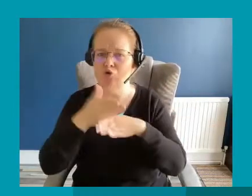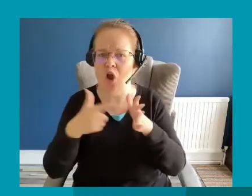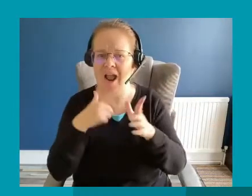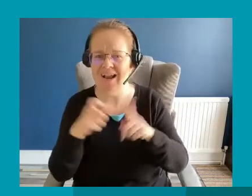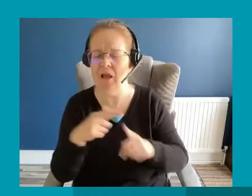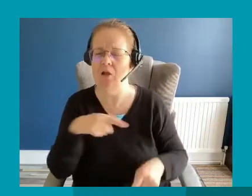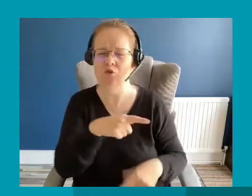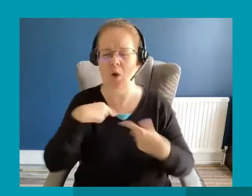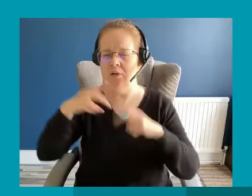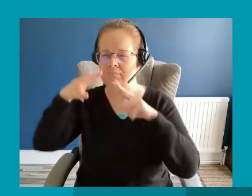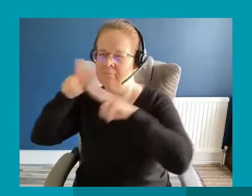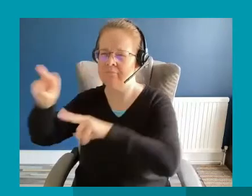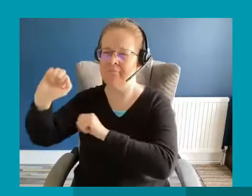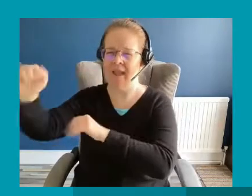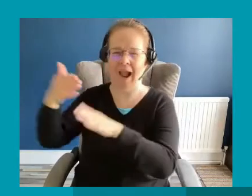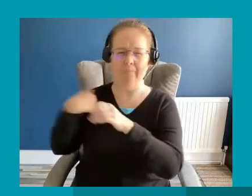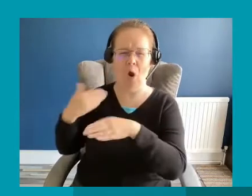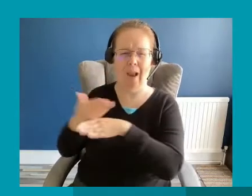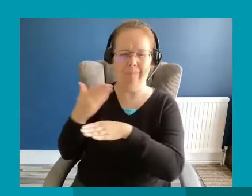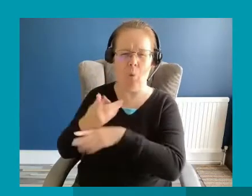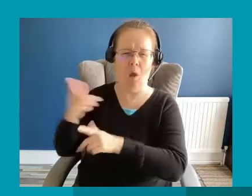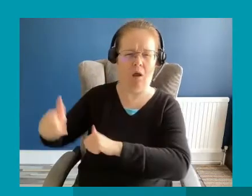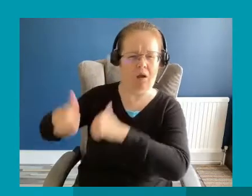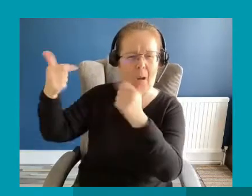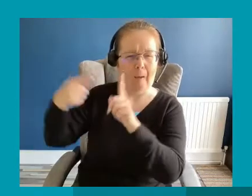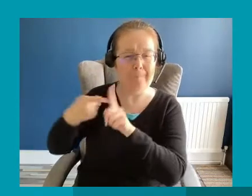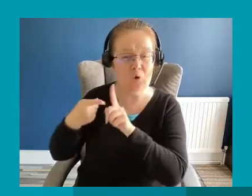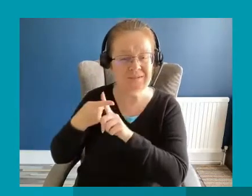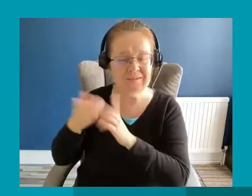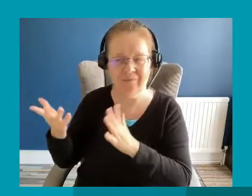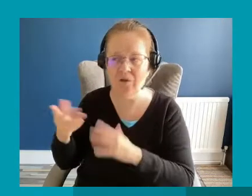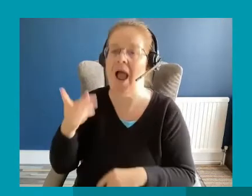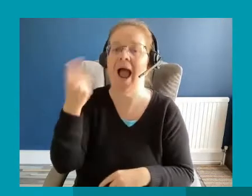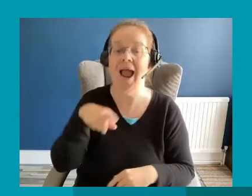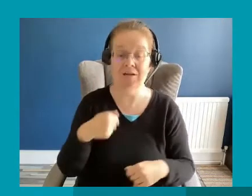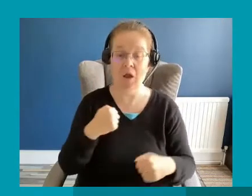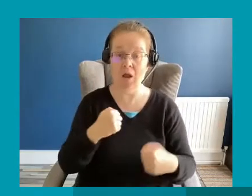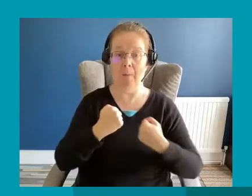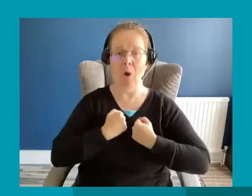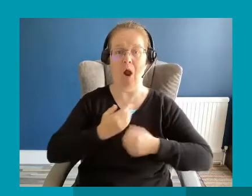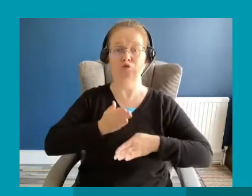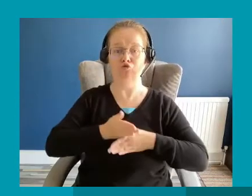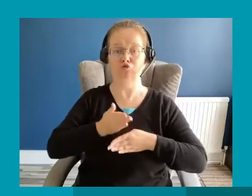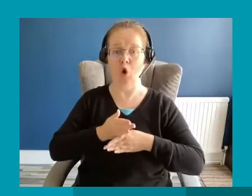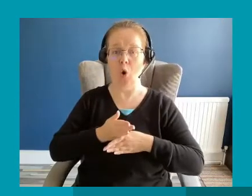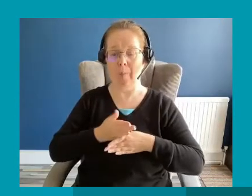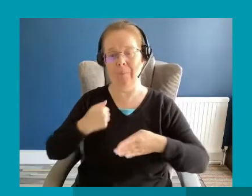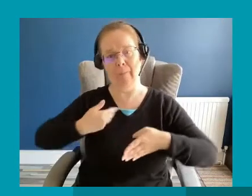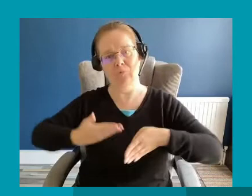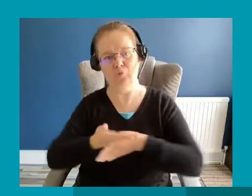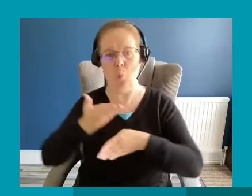Also, you want to look at the individual job and what was the expectation of the role and how does that impact